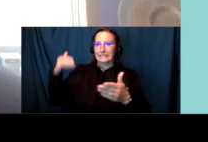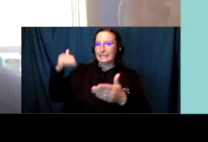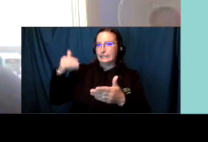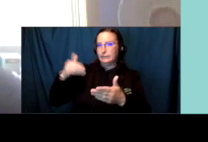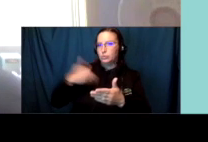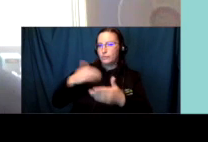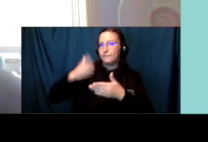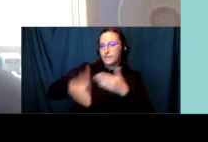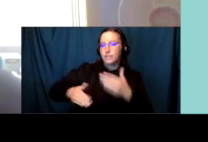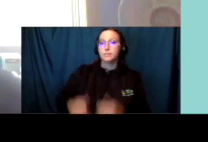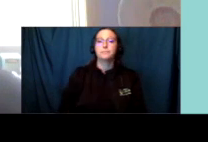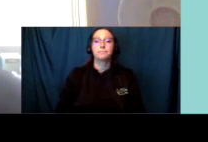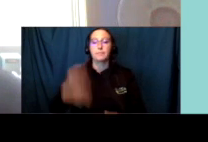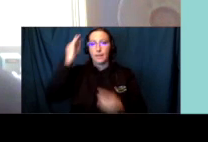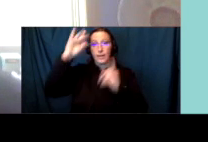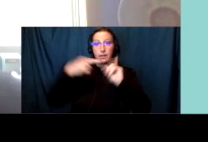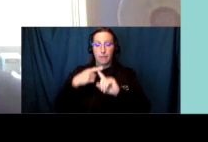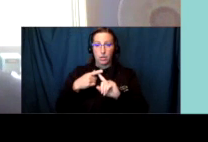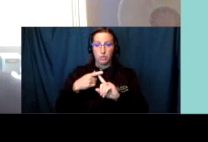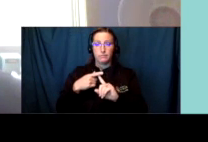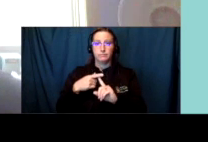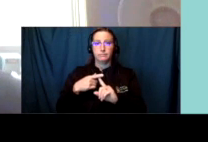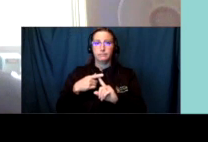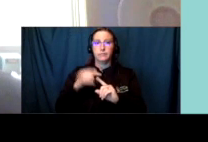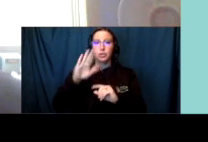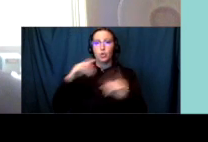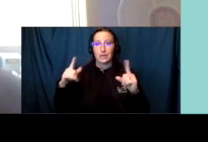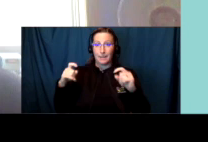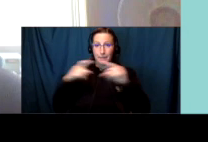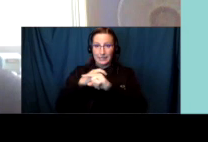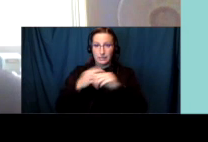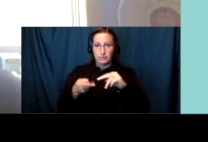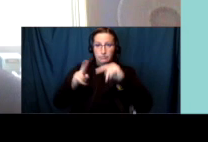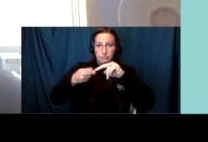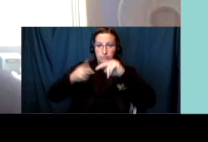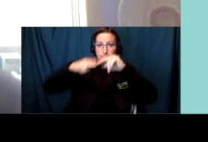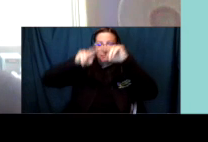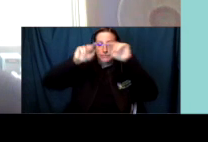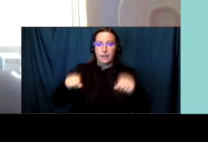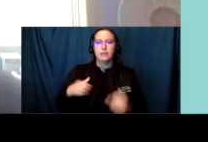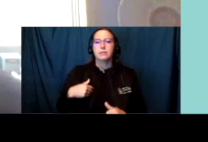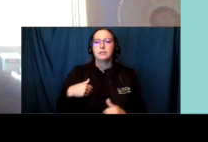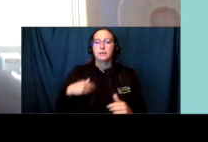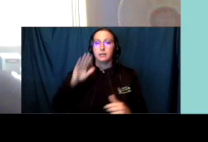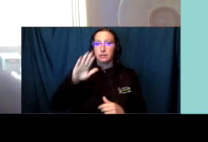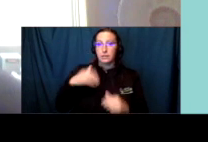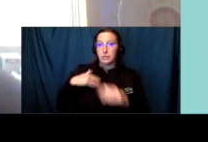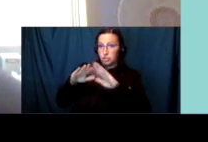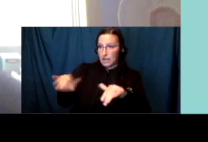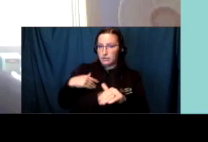thinking about how you can increase the complexity of the test. So again, the child seems to be getting everything that you ask them and they're getting